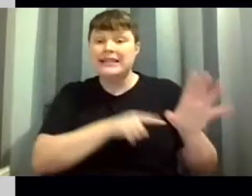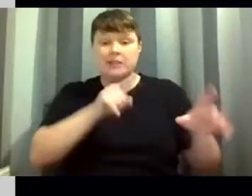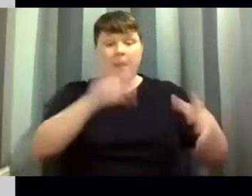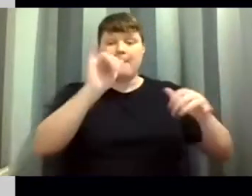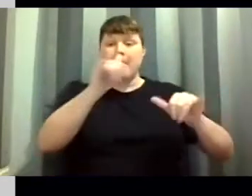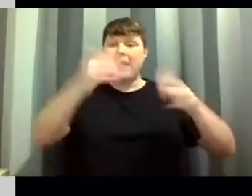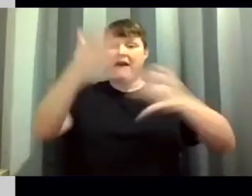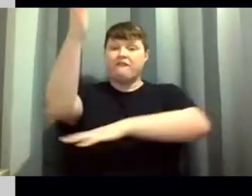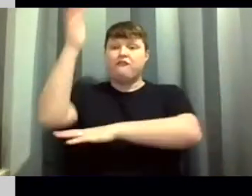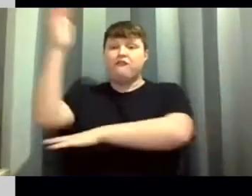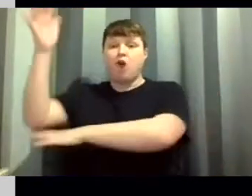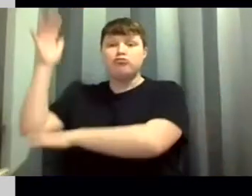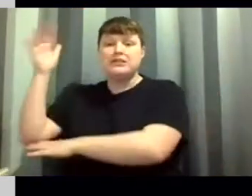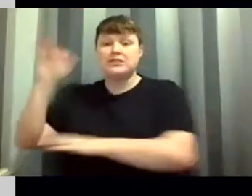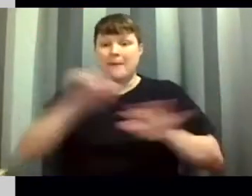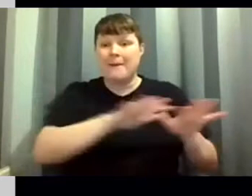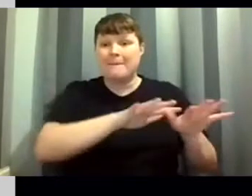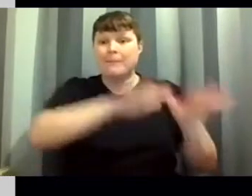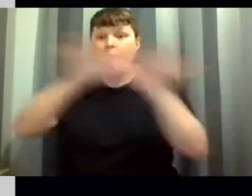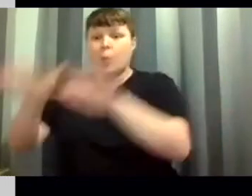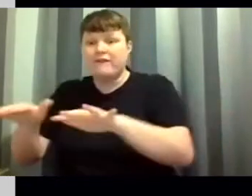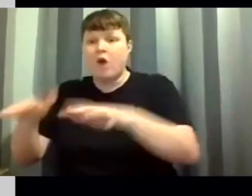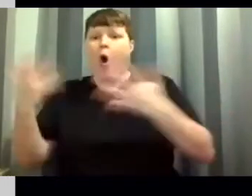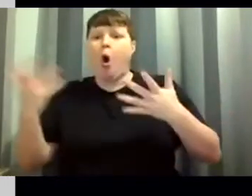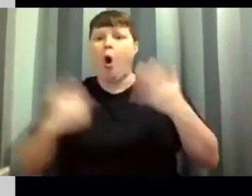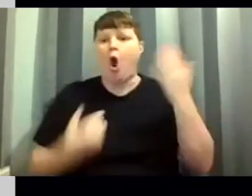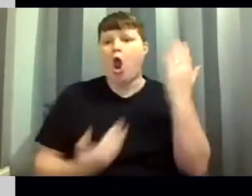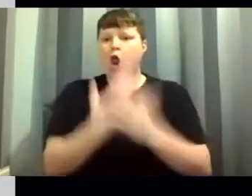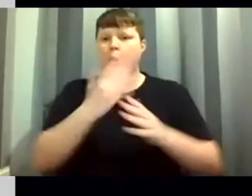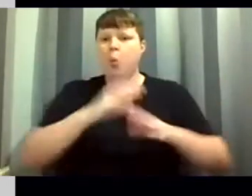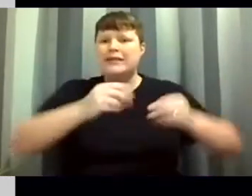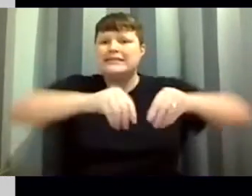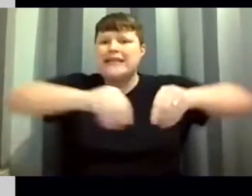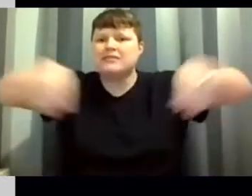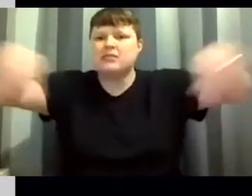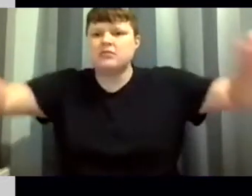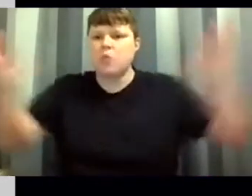where is now a desert so you need to have all of these complicated other models and components that